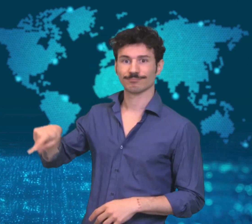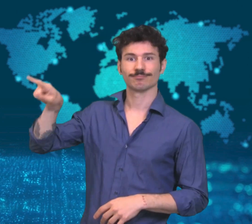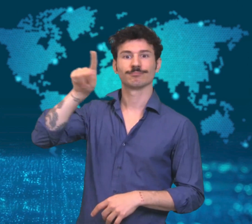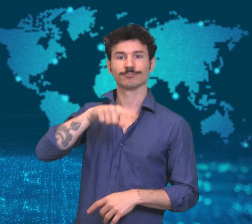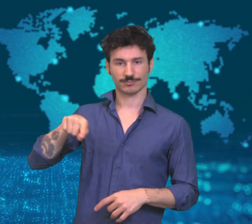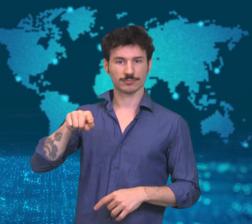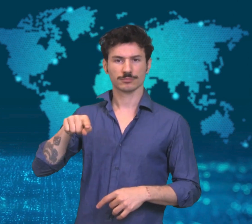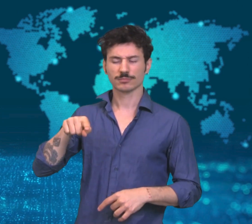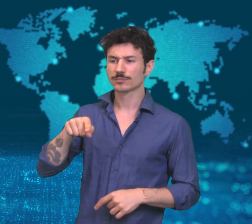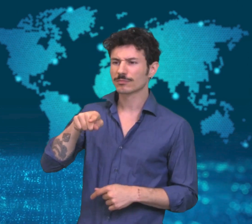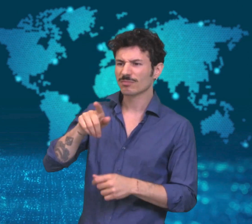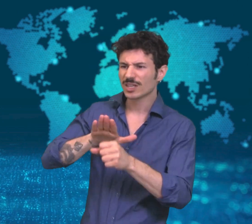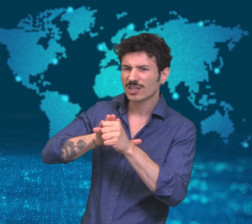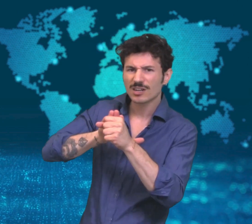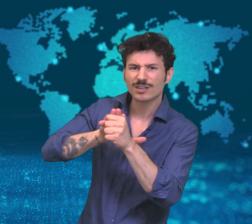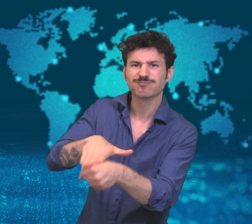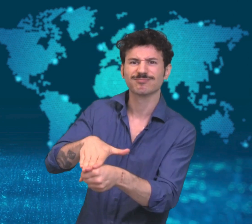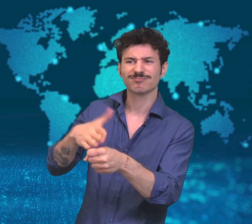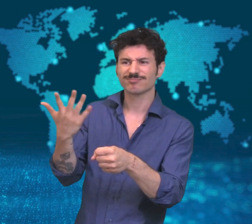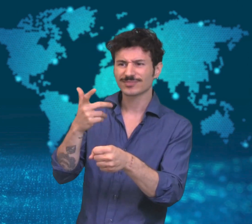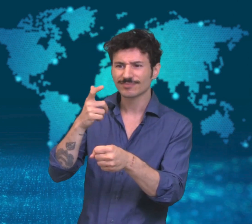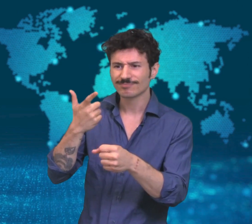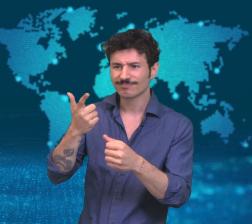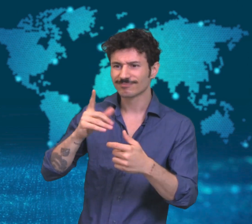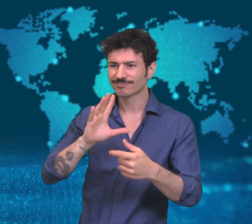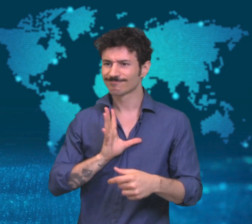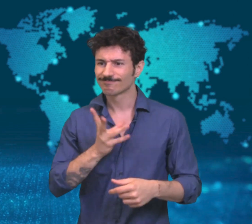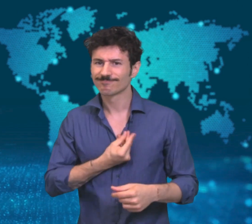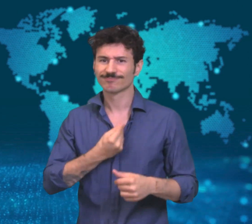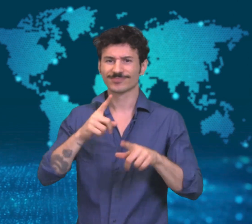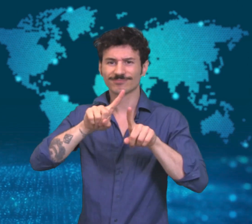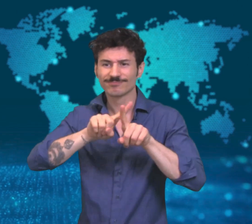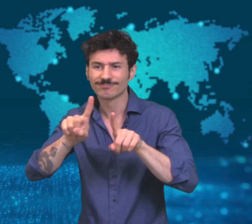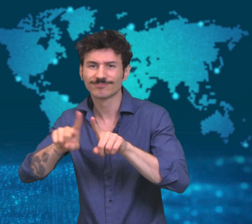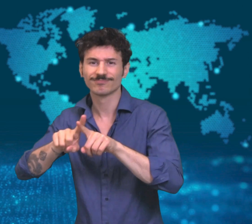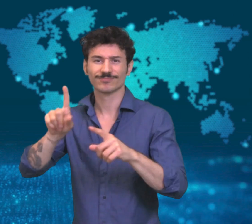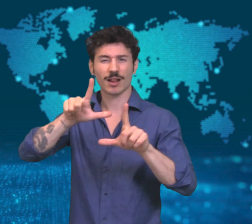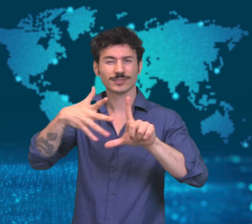United Kingdom, Canada, Mexico, South Africa,